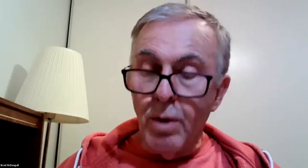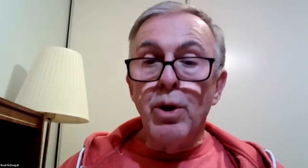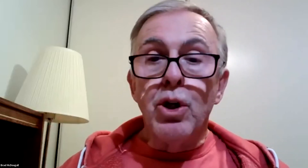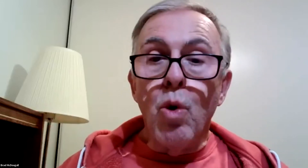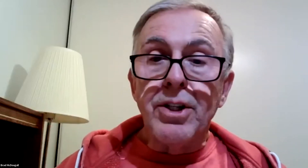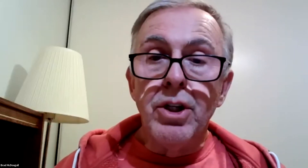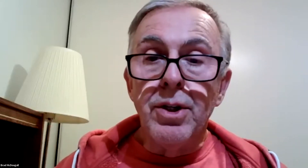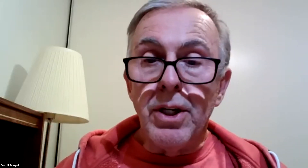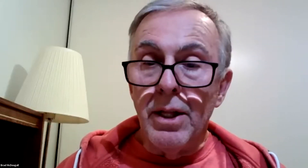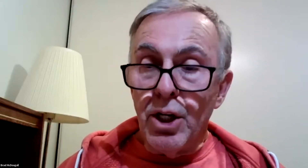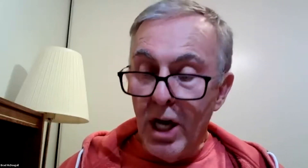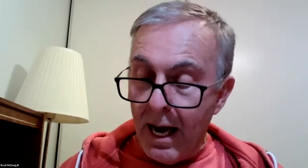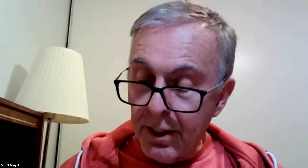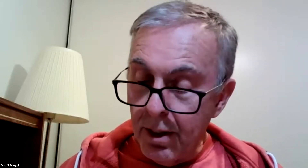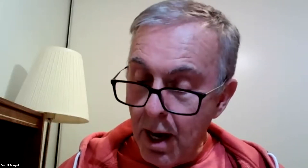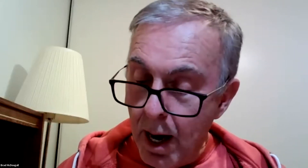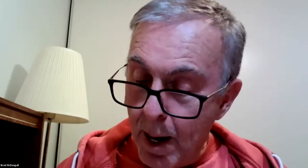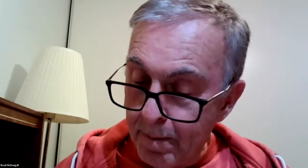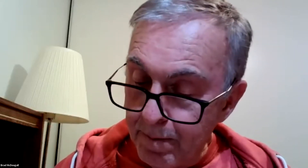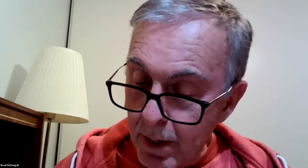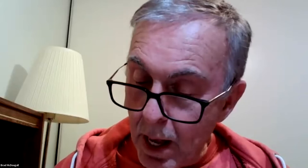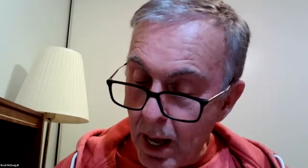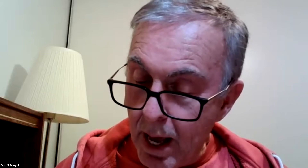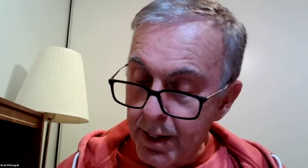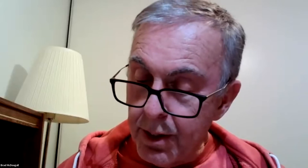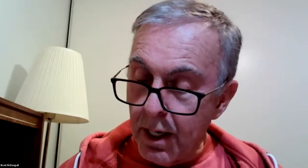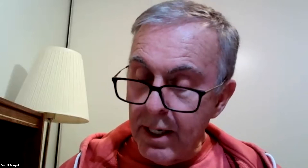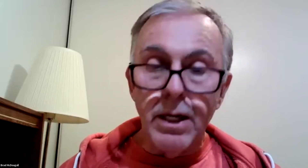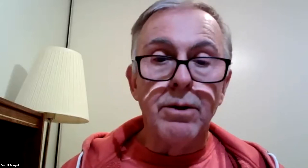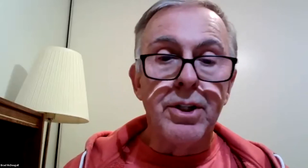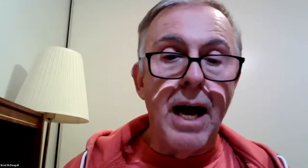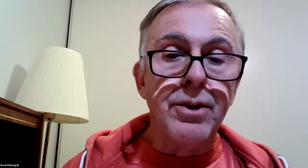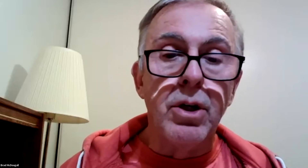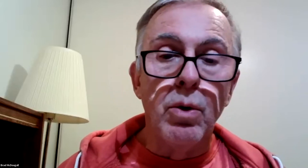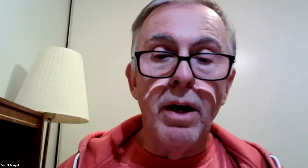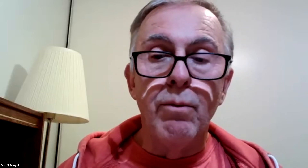You can put your questions in the chat. And Anita, I'll just ask you,